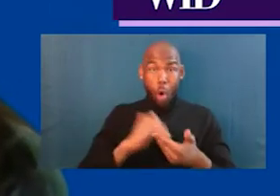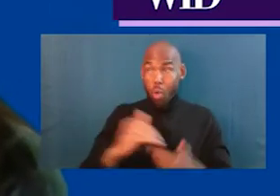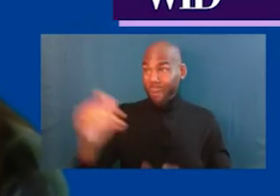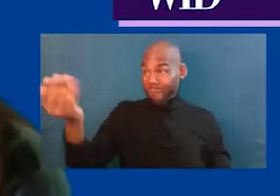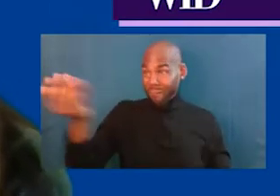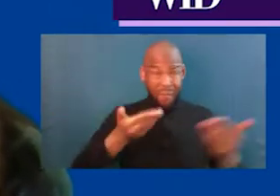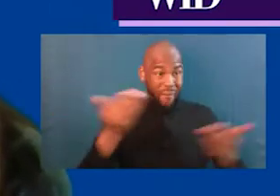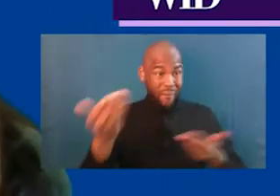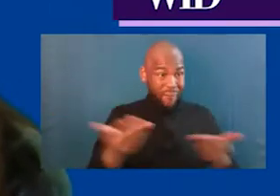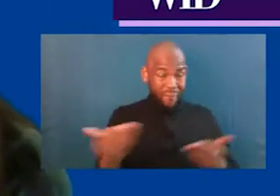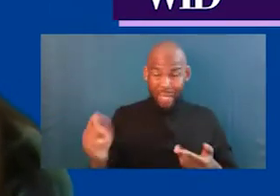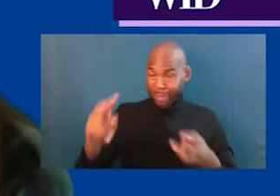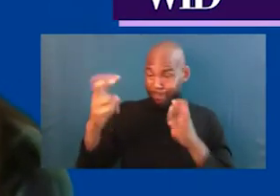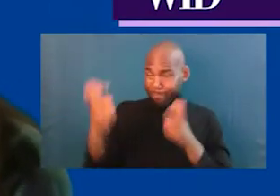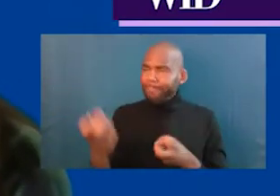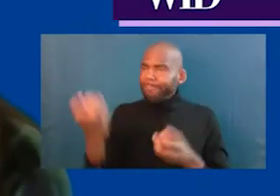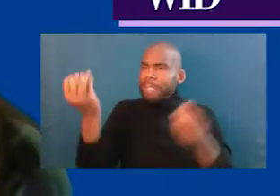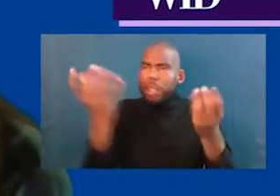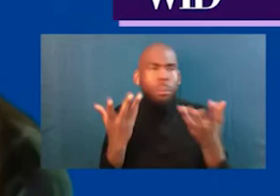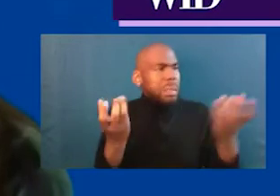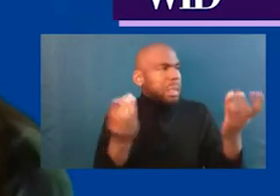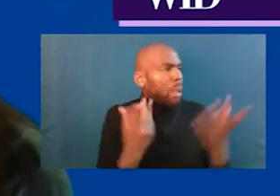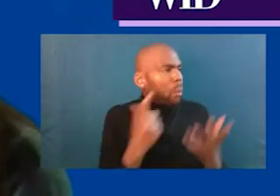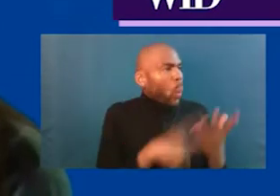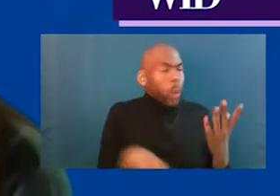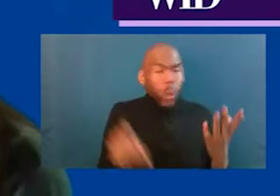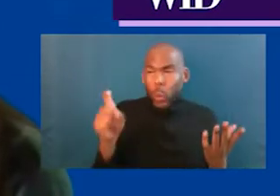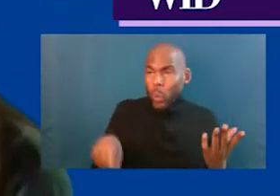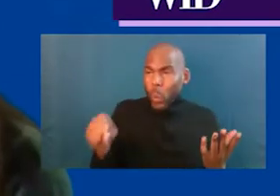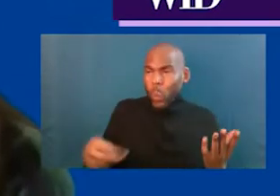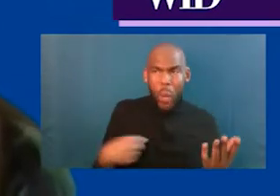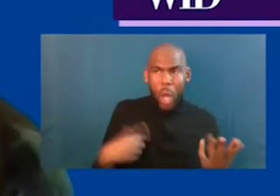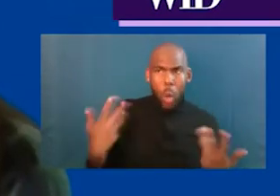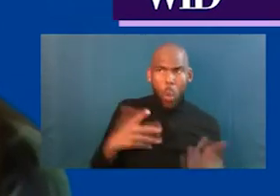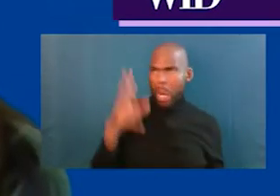at what we think you need, we invited partners in for them to tell us.